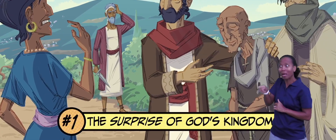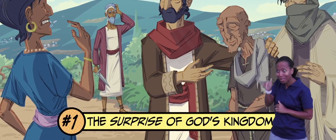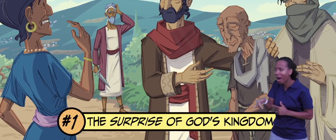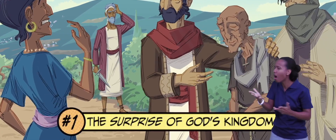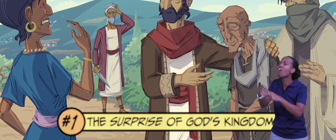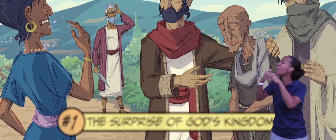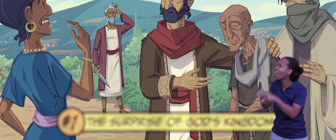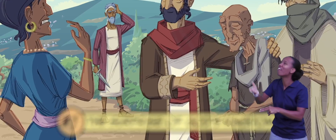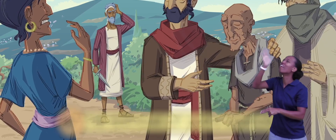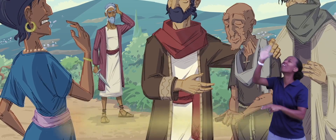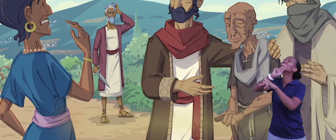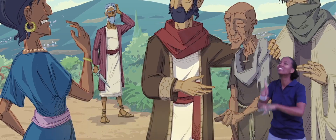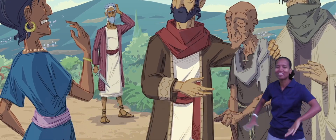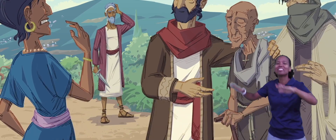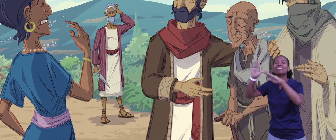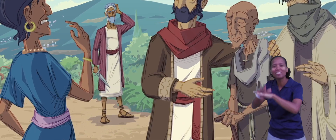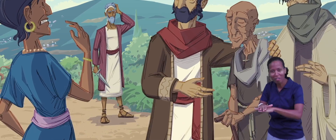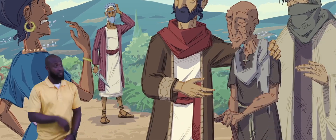And he said that this was the arrival of God’s Kingdom.